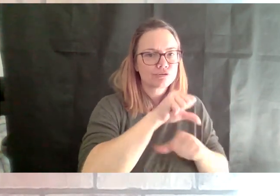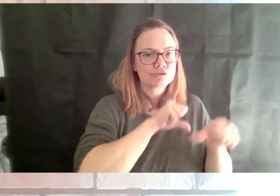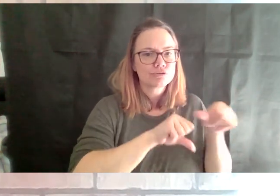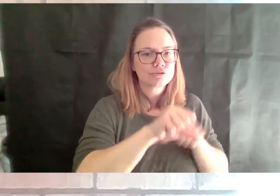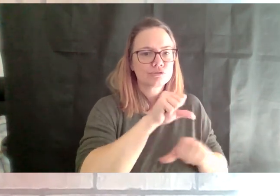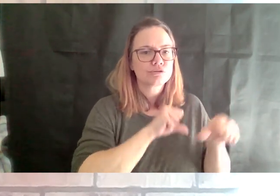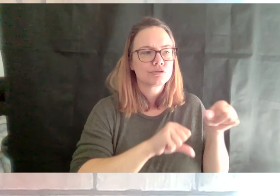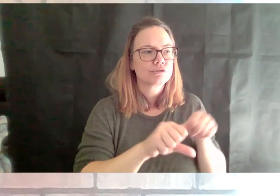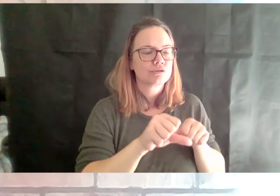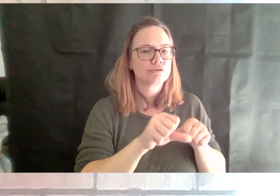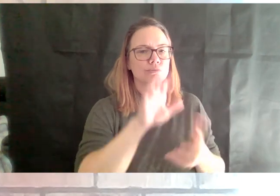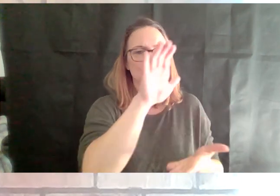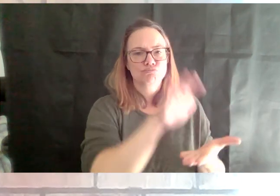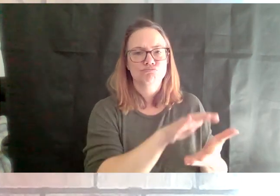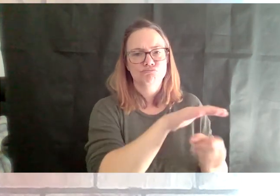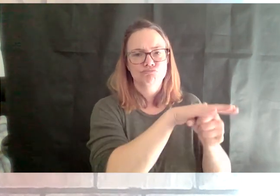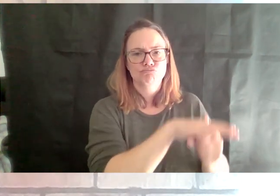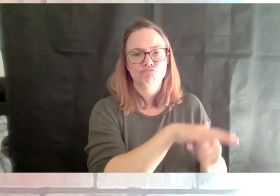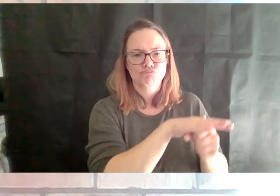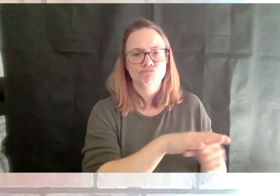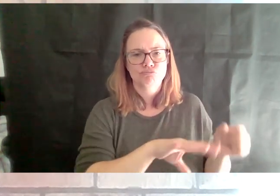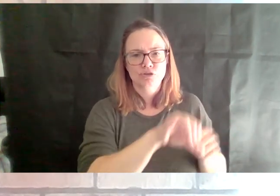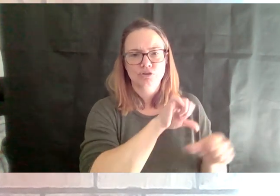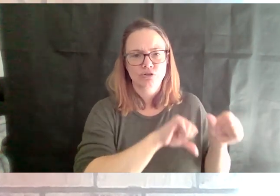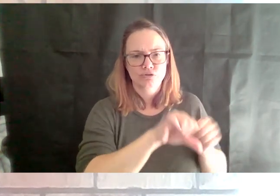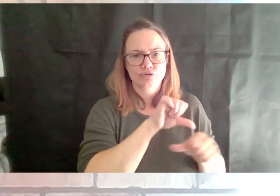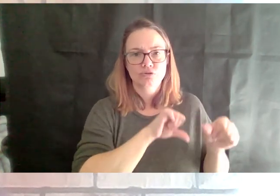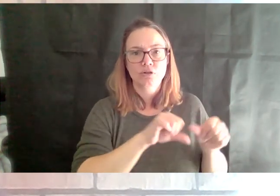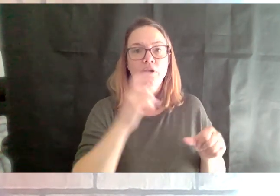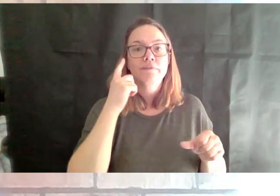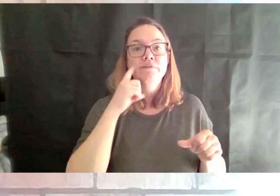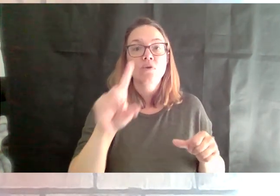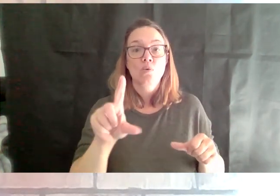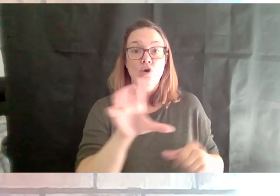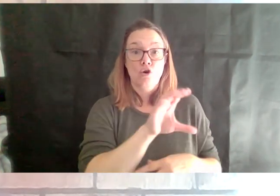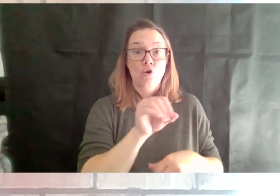sometimes. So for our colleagues and coworkers in general,